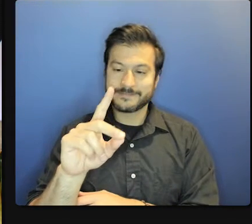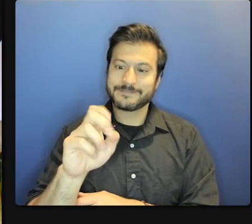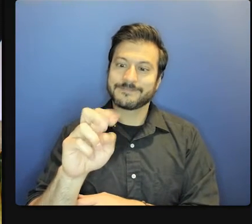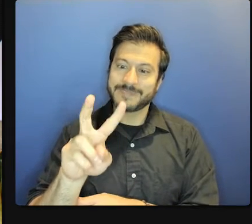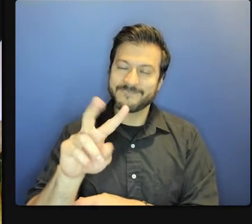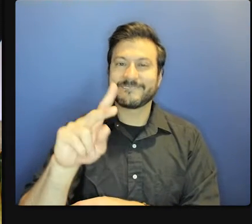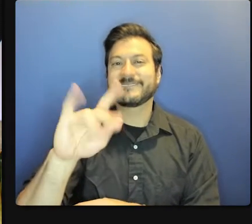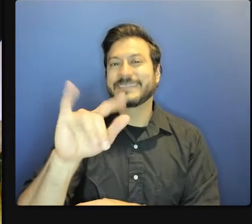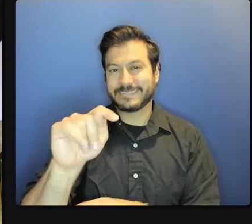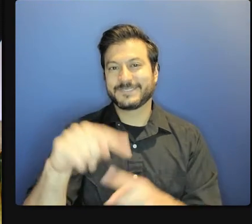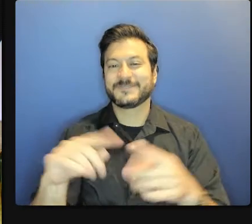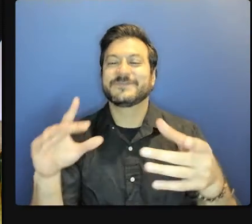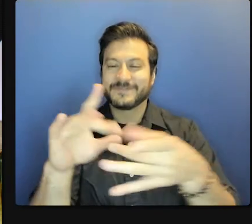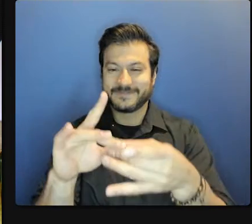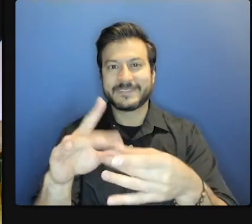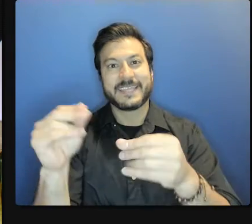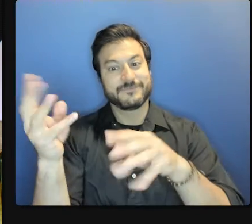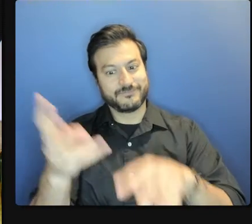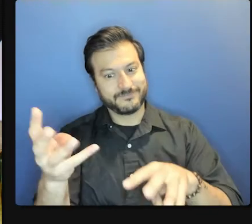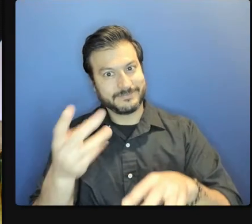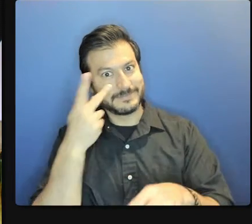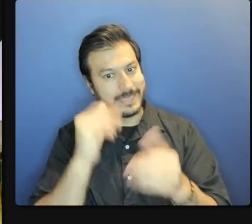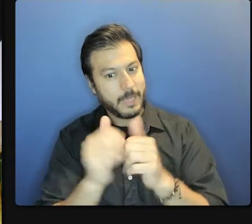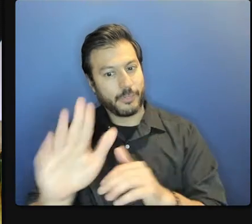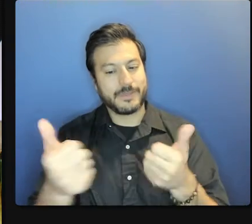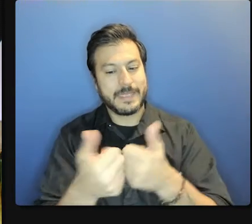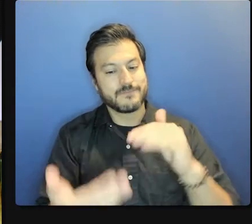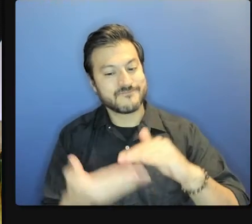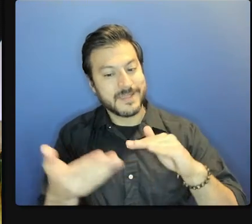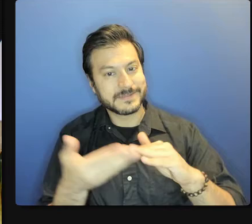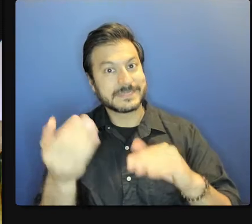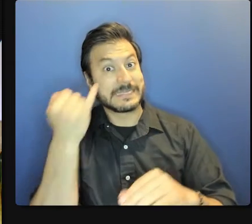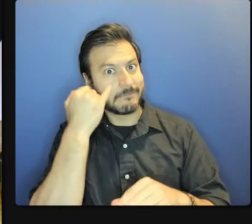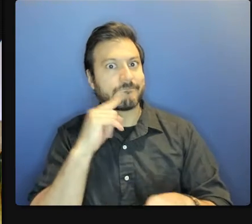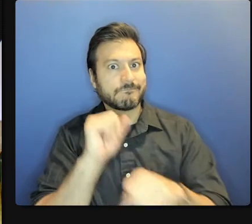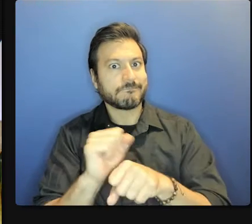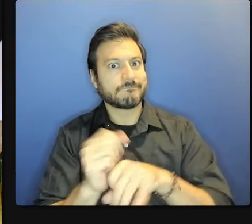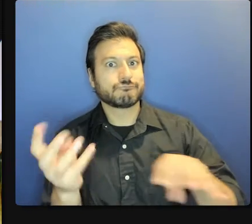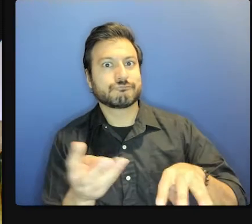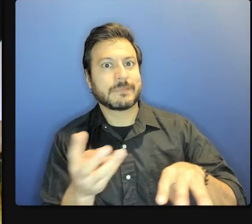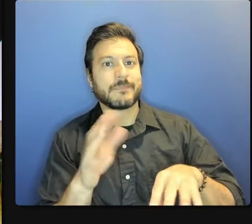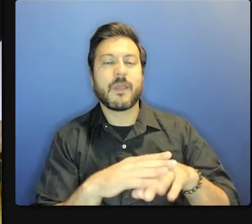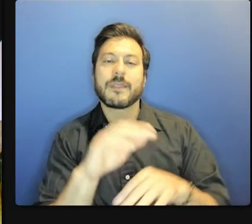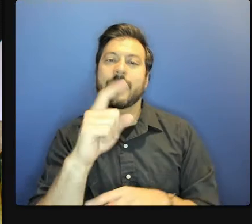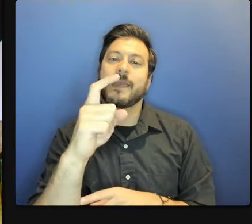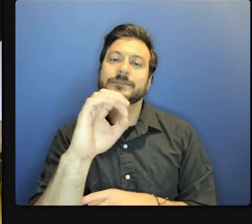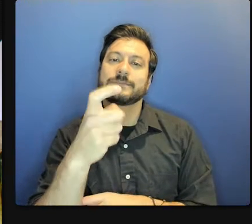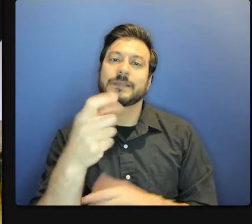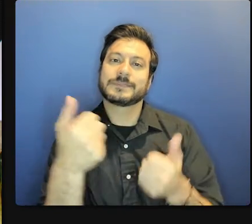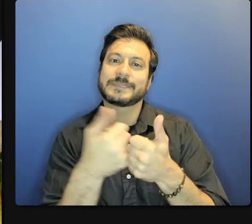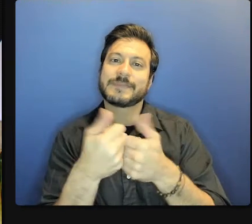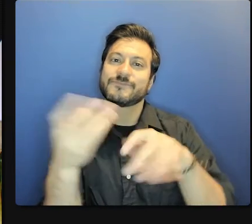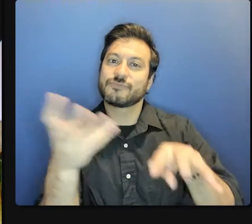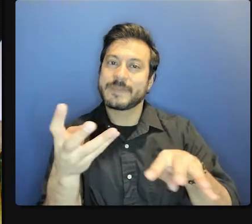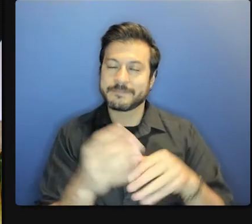to be able to connect to a stream, and test how their game currently runs, when it'd be streaming on Xbox game streaming.